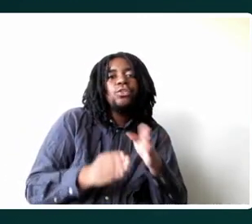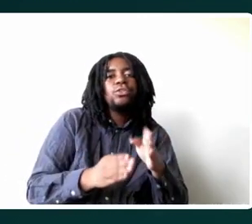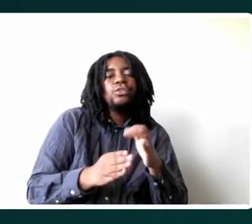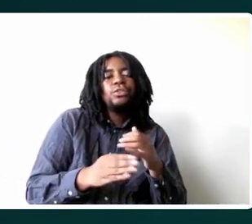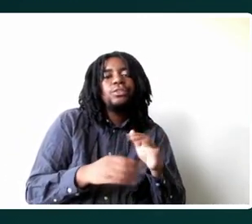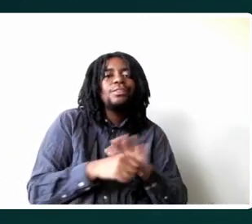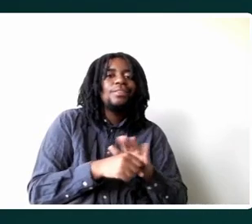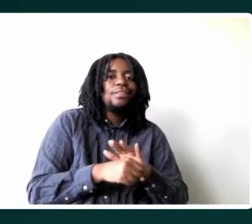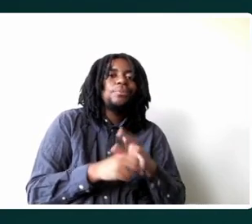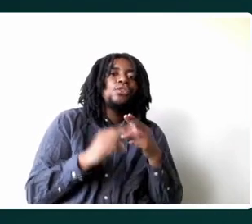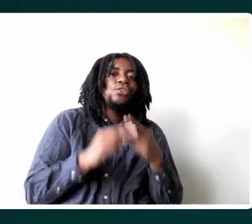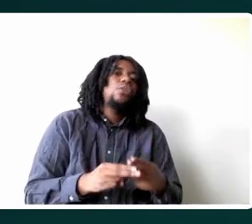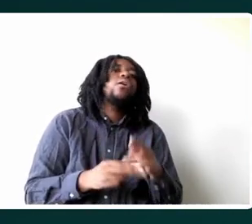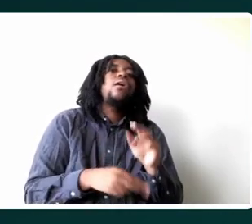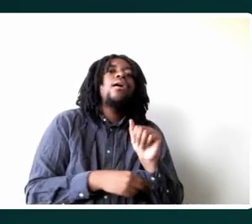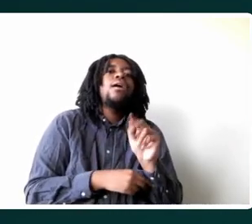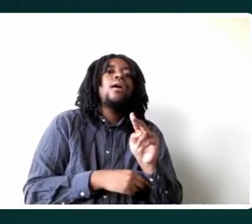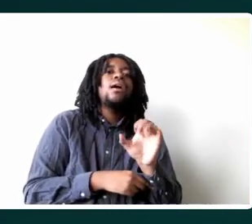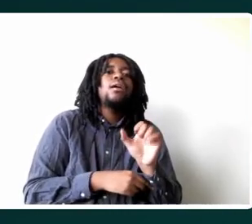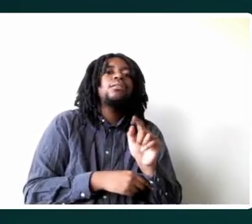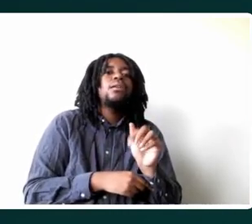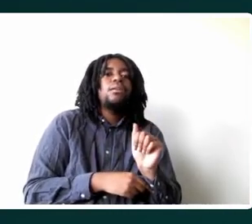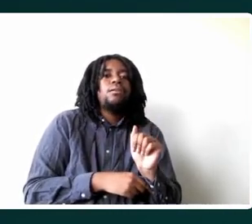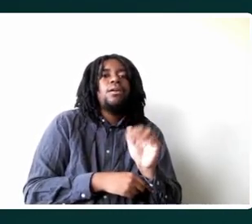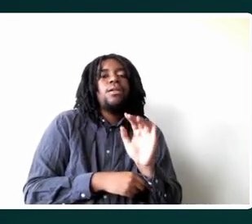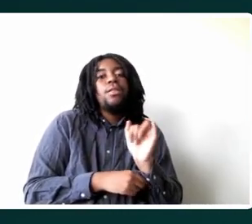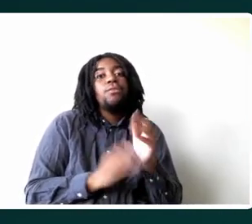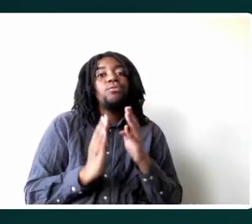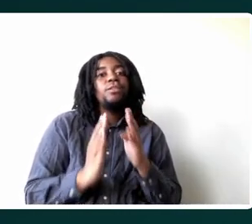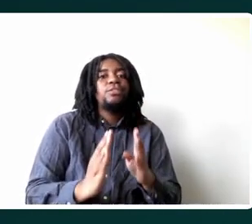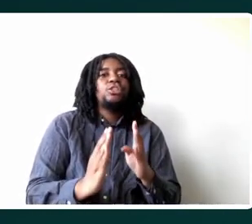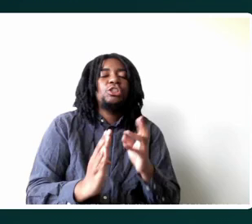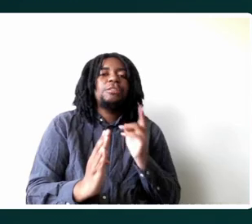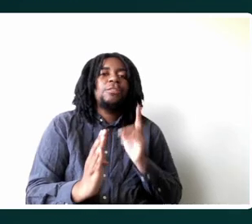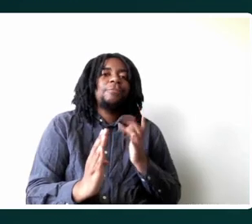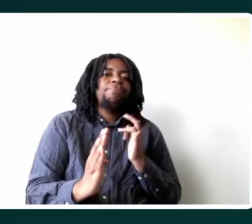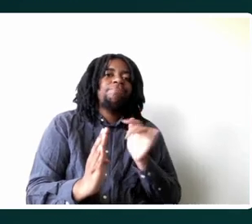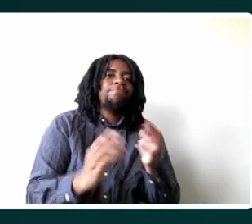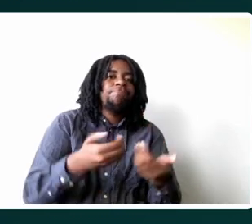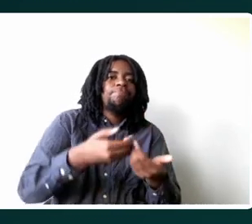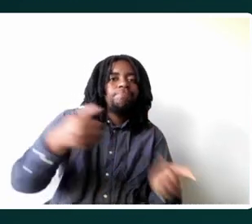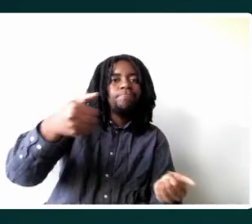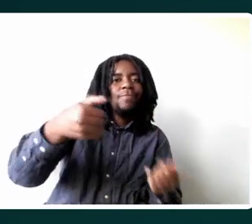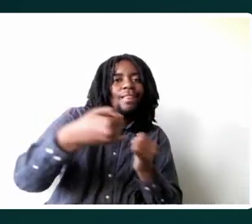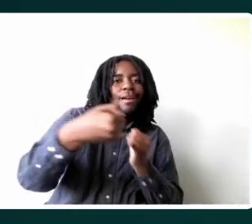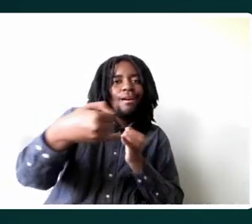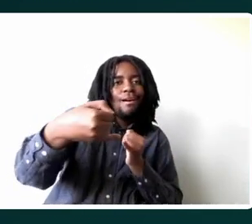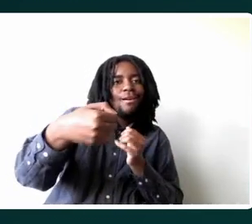And the Anacostia River, historically, has been a kind of dividing line or barrier,